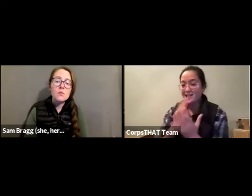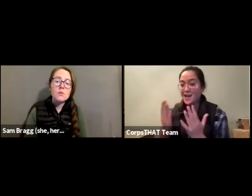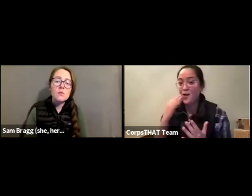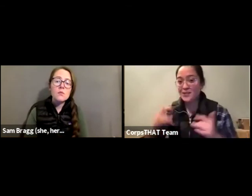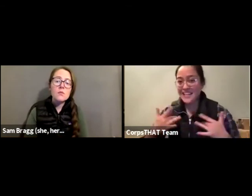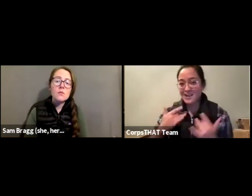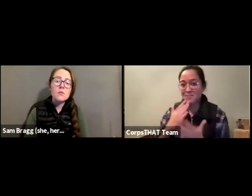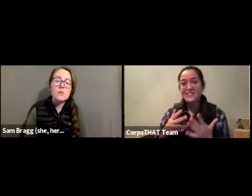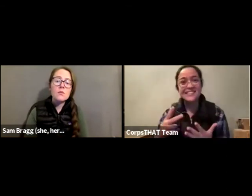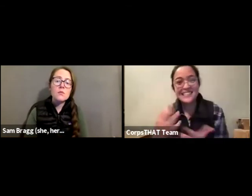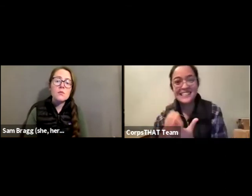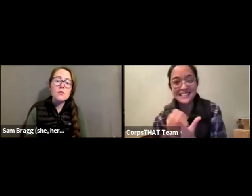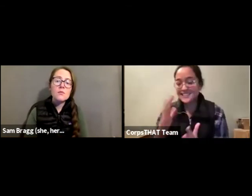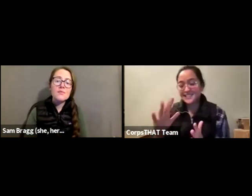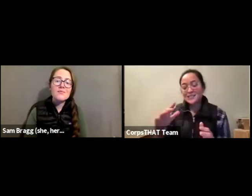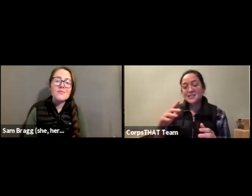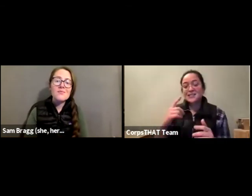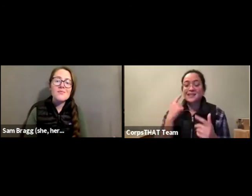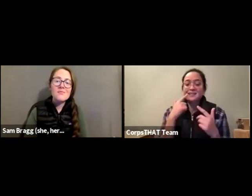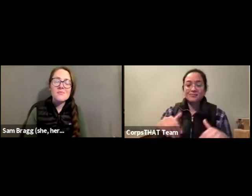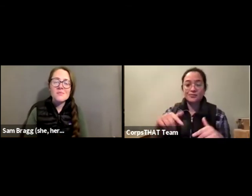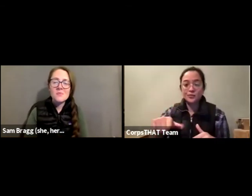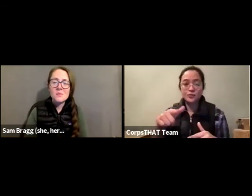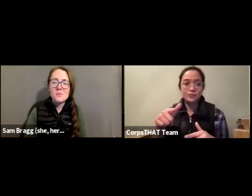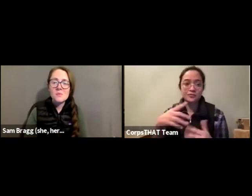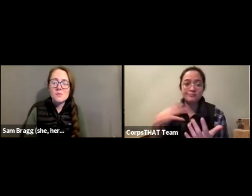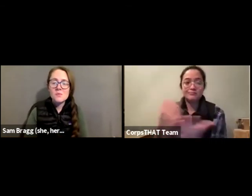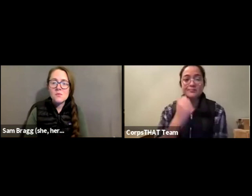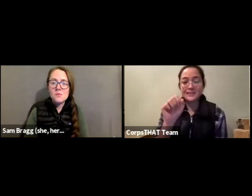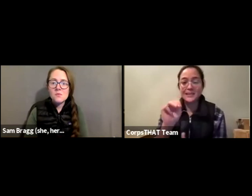will be recorded we will be uploading it to YouTube at some point and so you'll be able